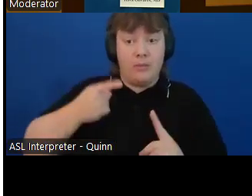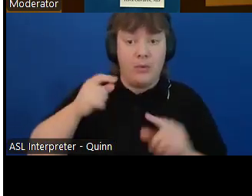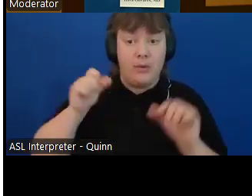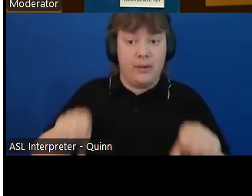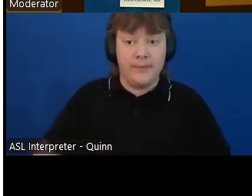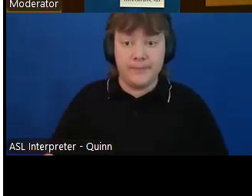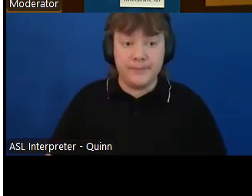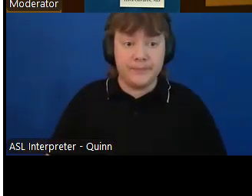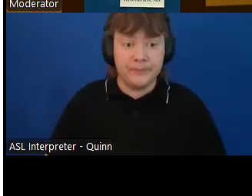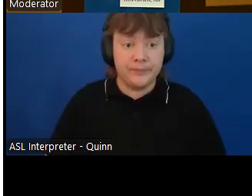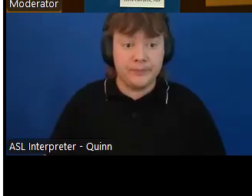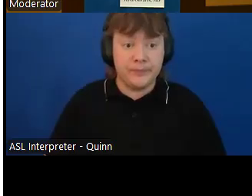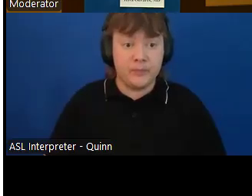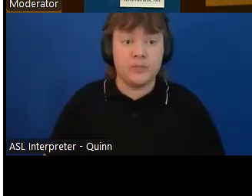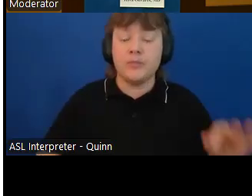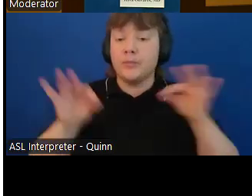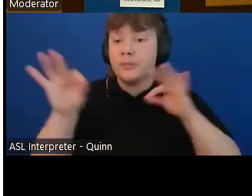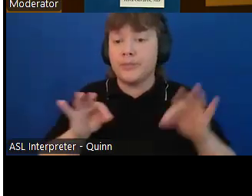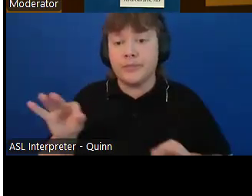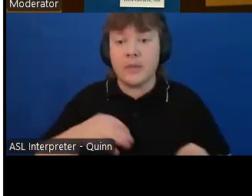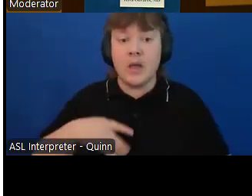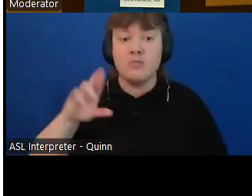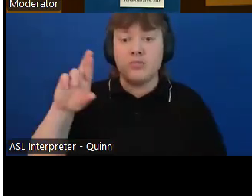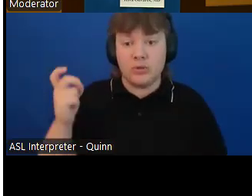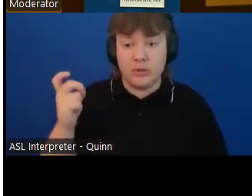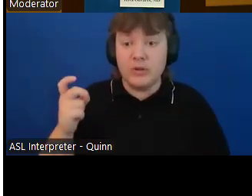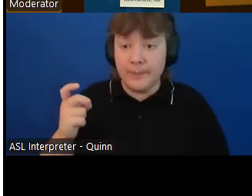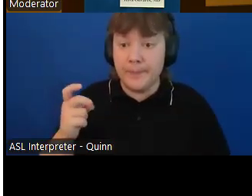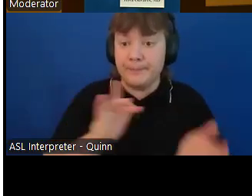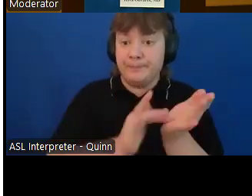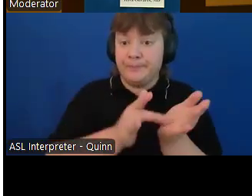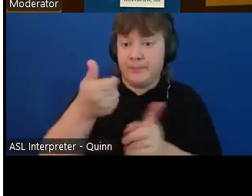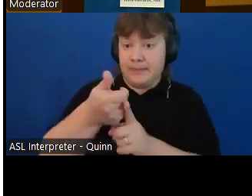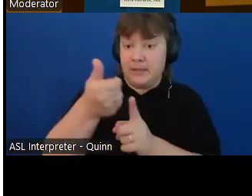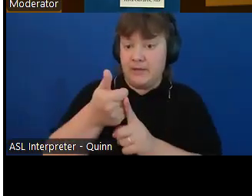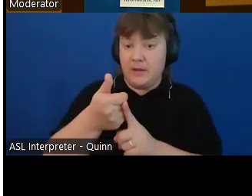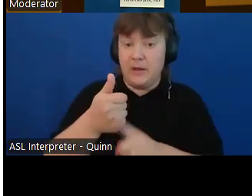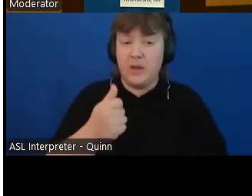I'll share with you just a little bit about the prescription. Um there is no one standard,